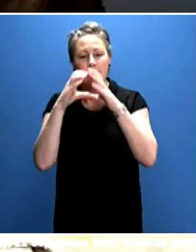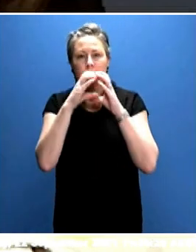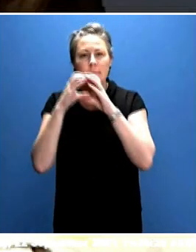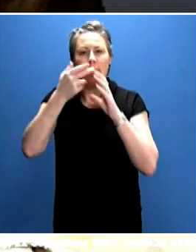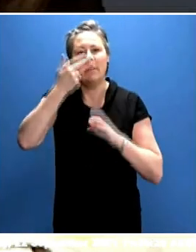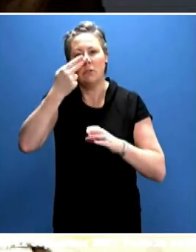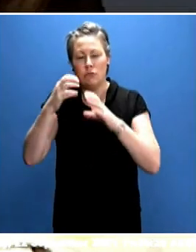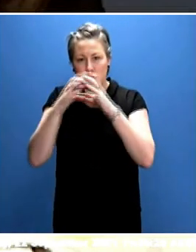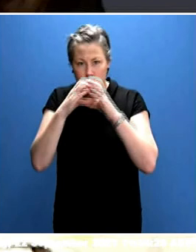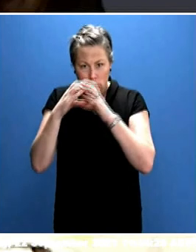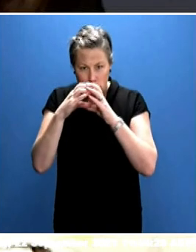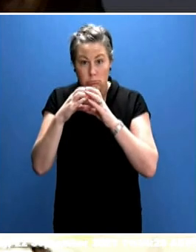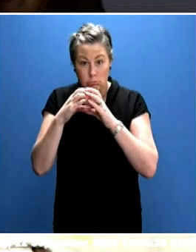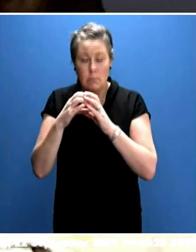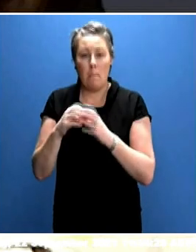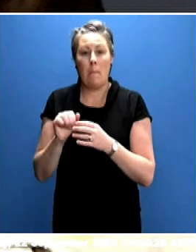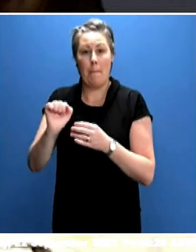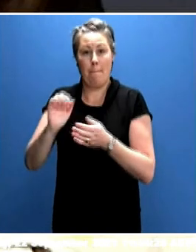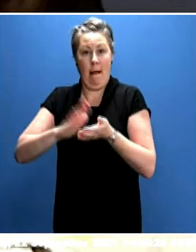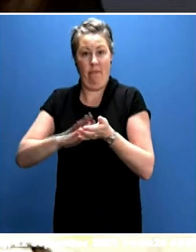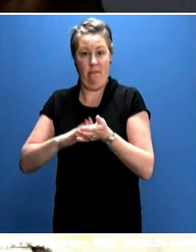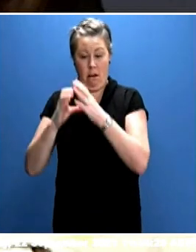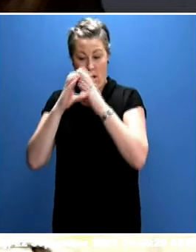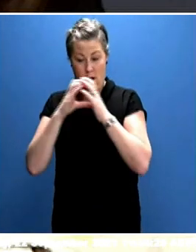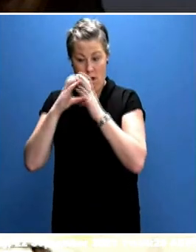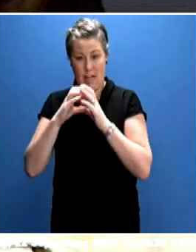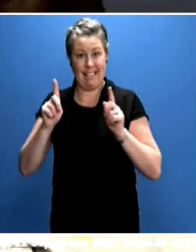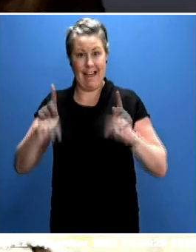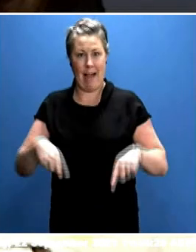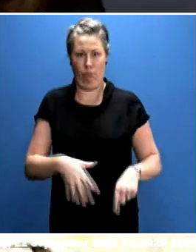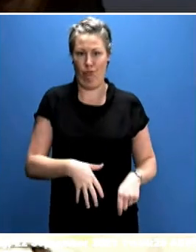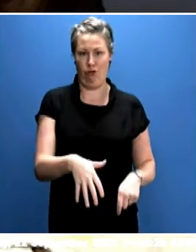His mother was sniffing petrol when she was pregnant with him,